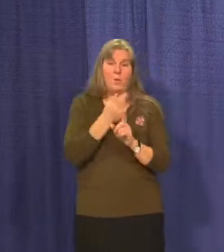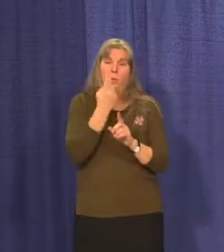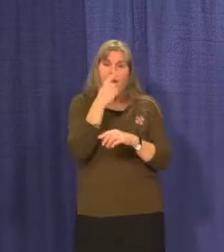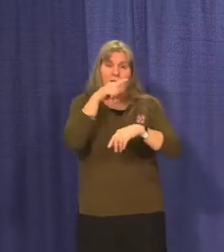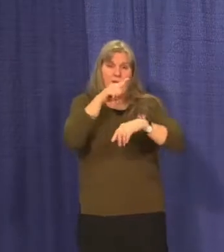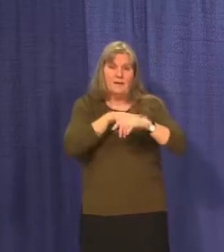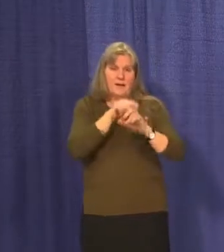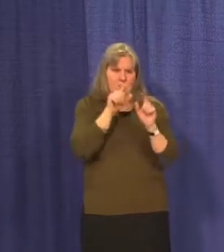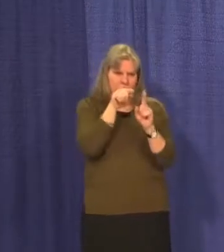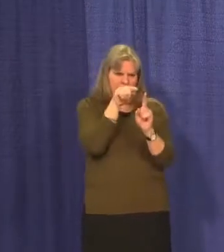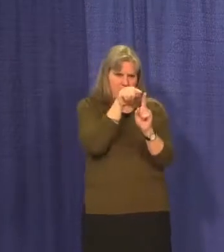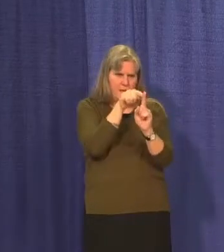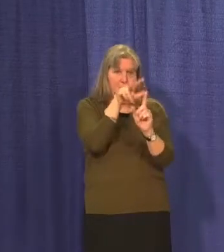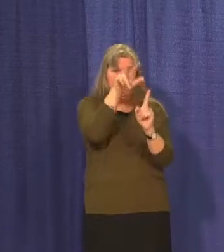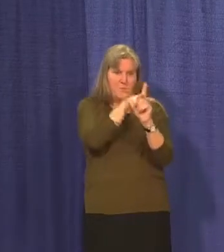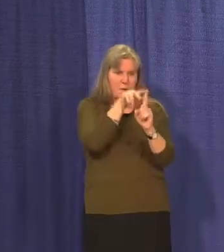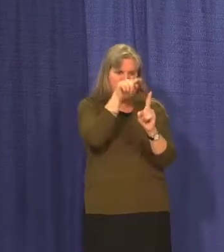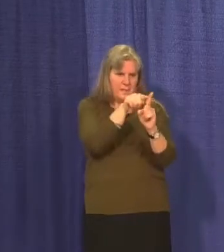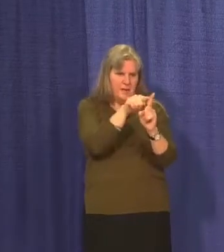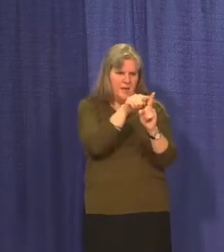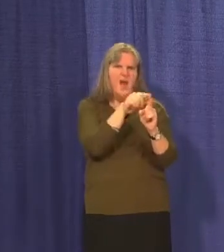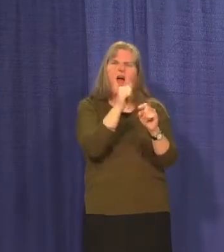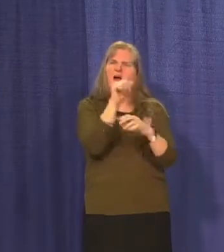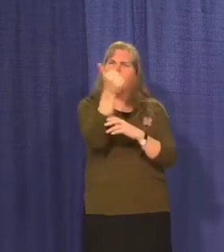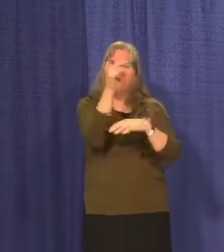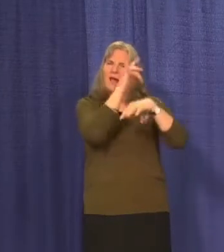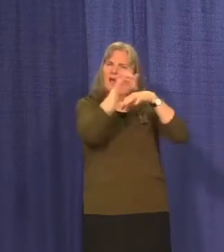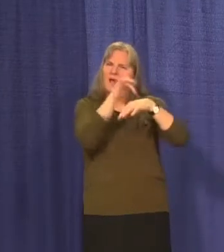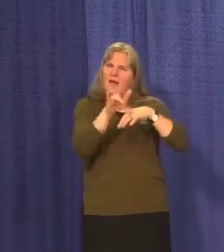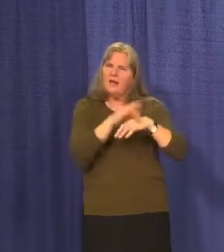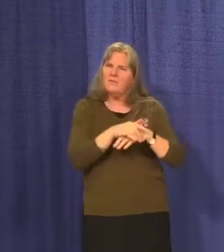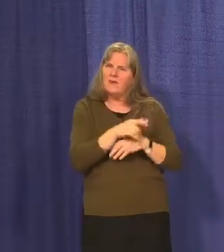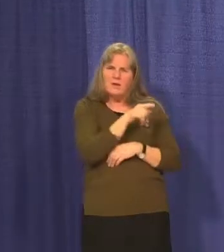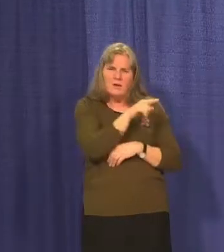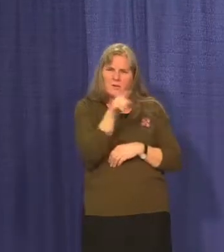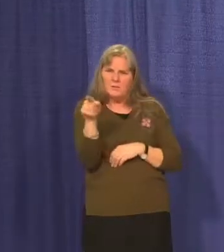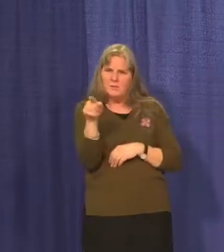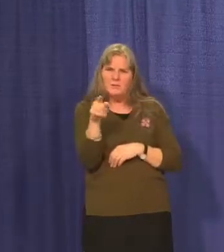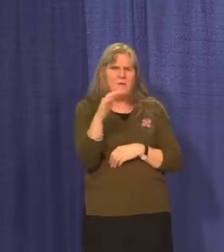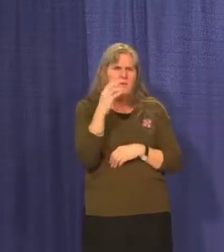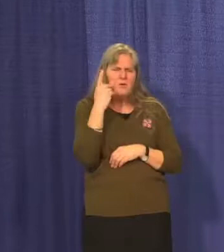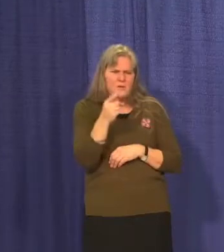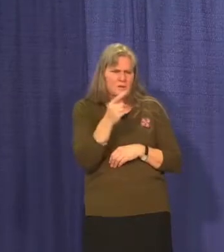There are up to ten appointments available for each timeslot.